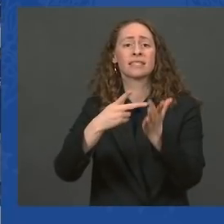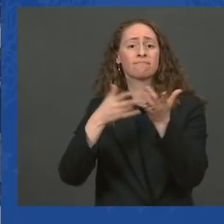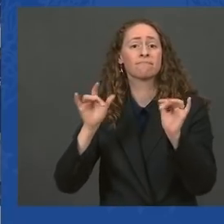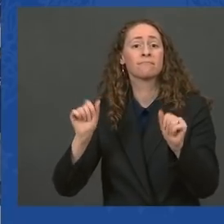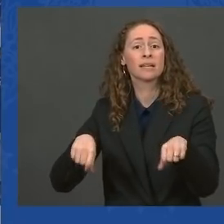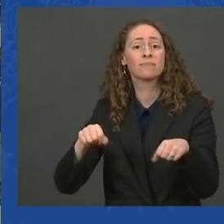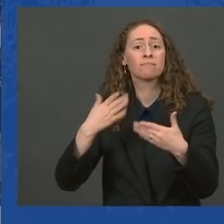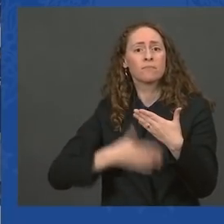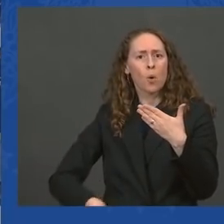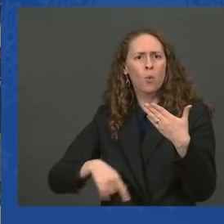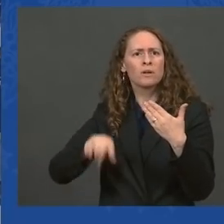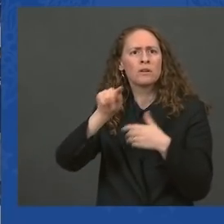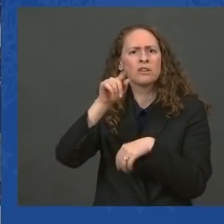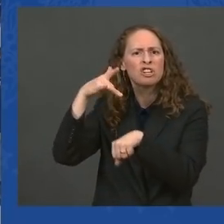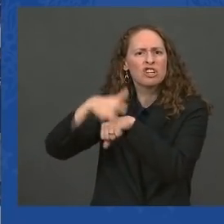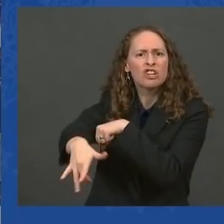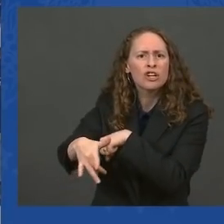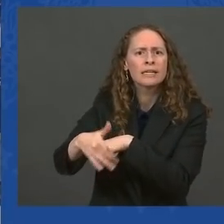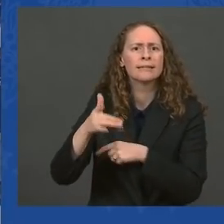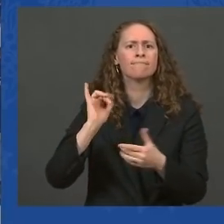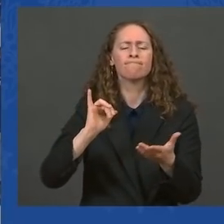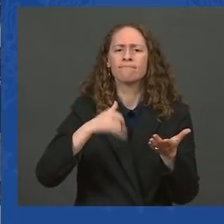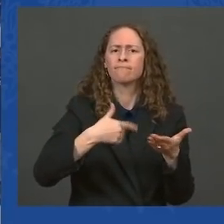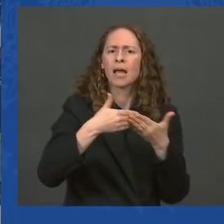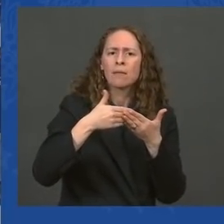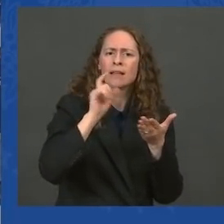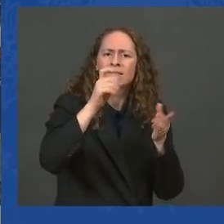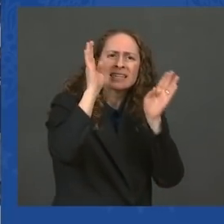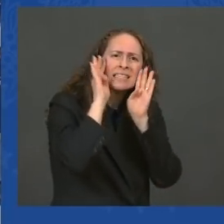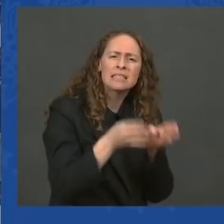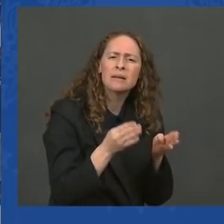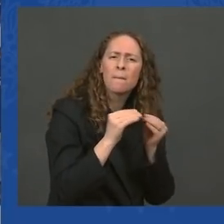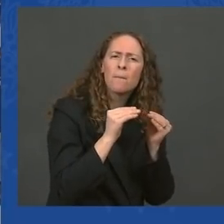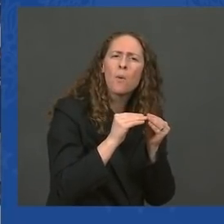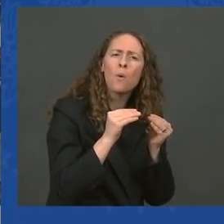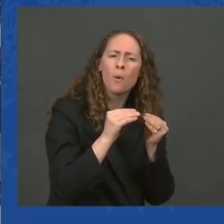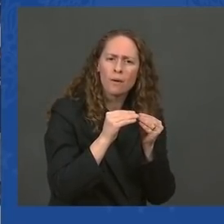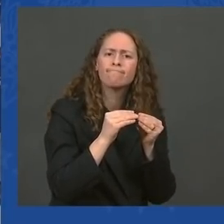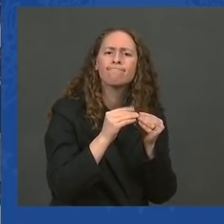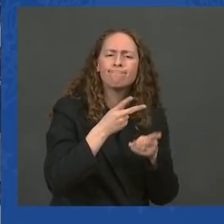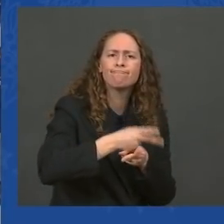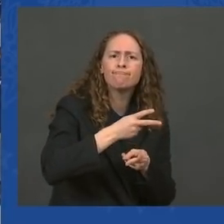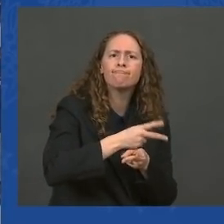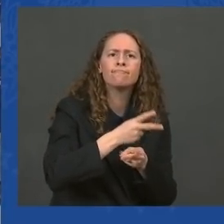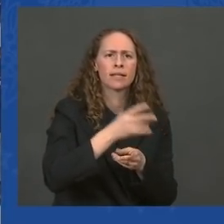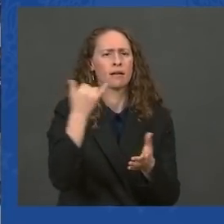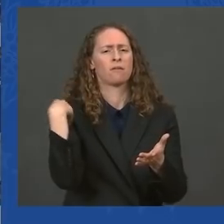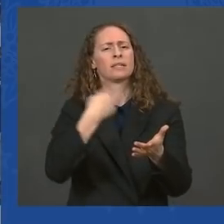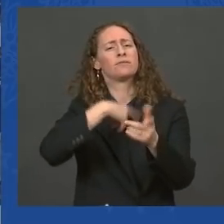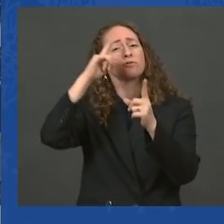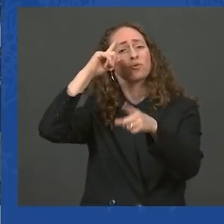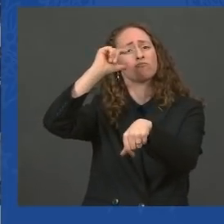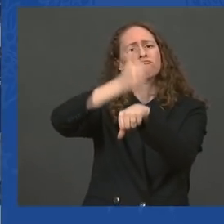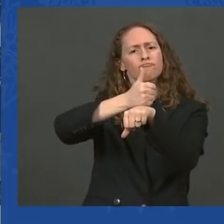of maternal health challenges facing veterans and will invest in maternal care coordination programs at the VA.